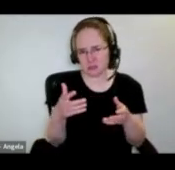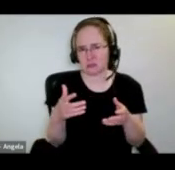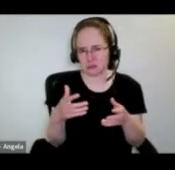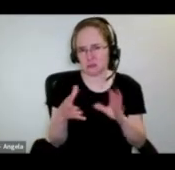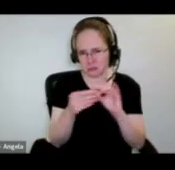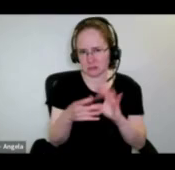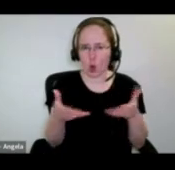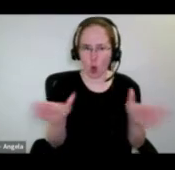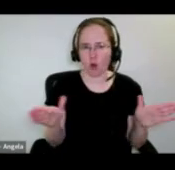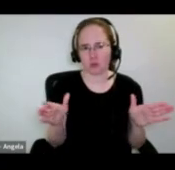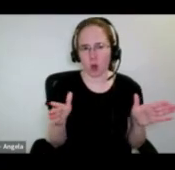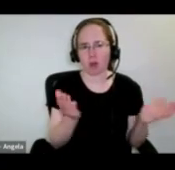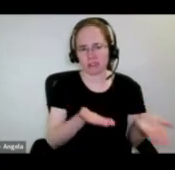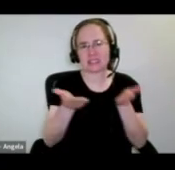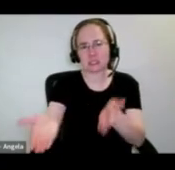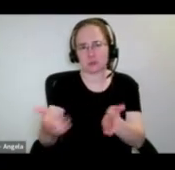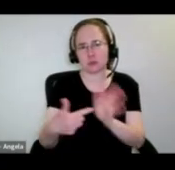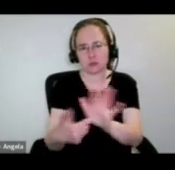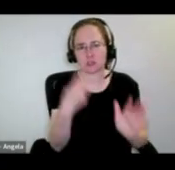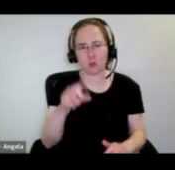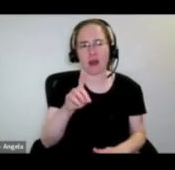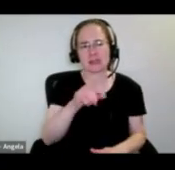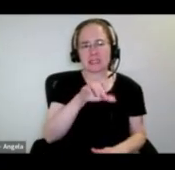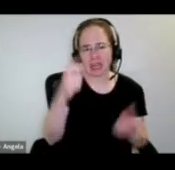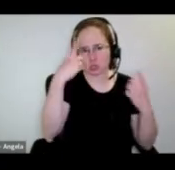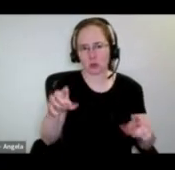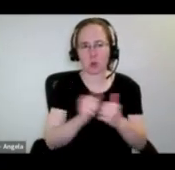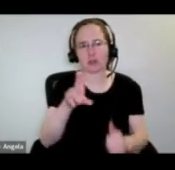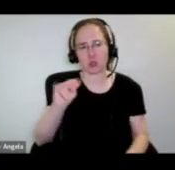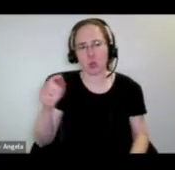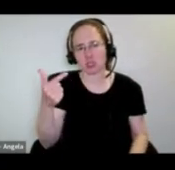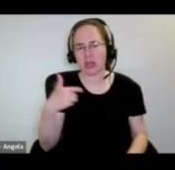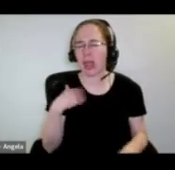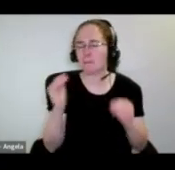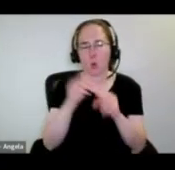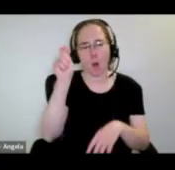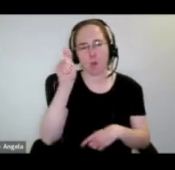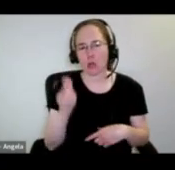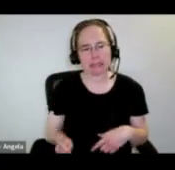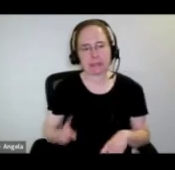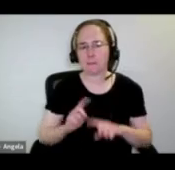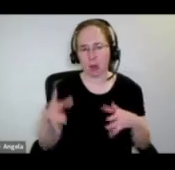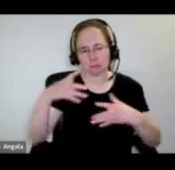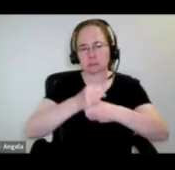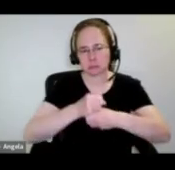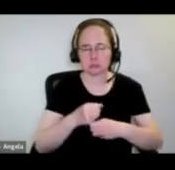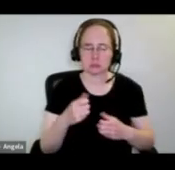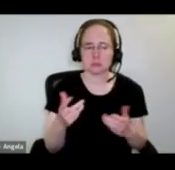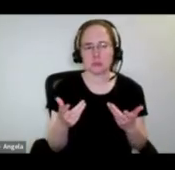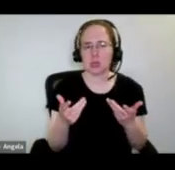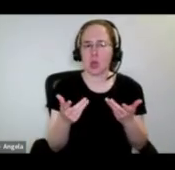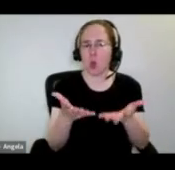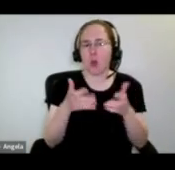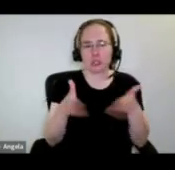David Watkins: So this is kind of a condensed version of the overall deliverables for the DAS agreement with UNG. We had a lot more bullets, but…